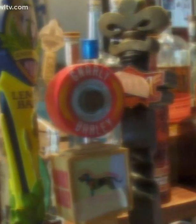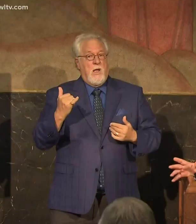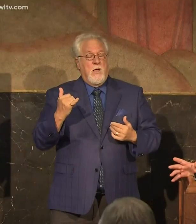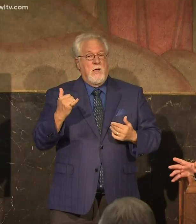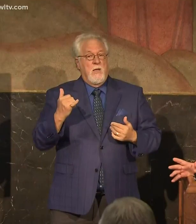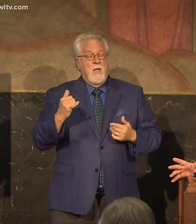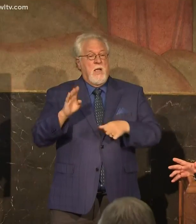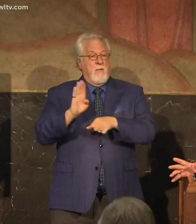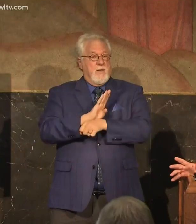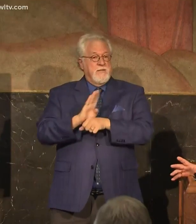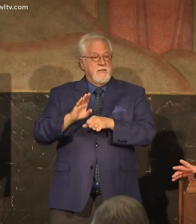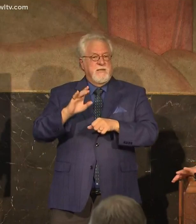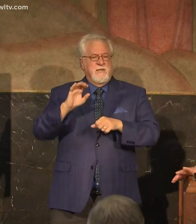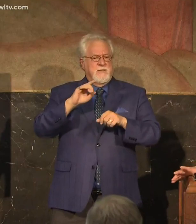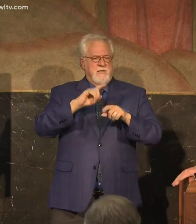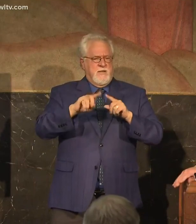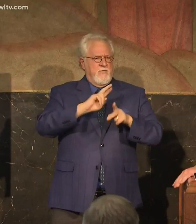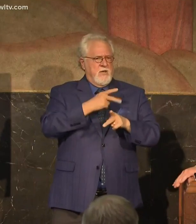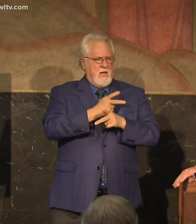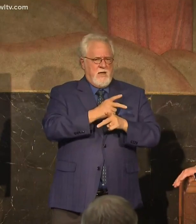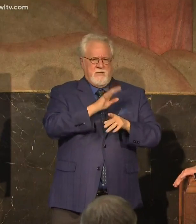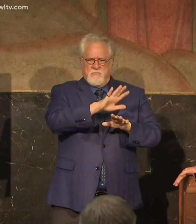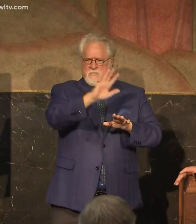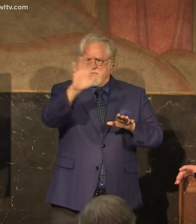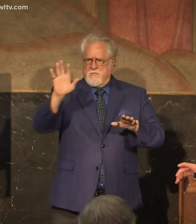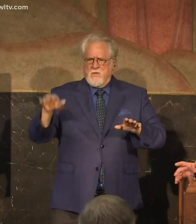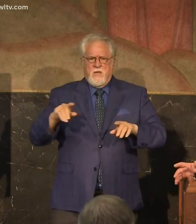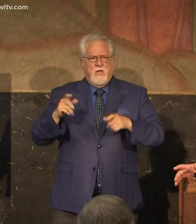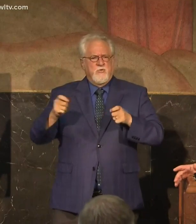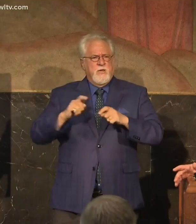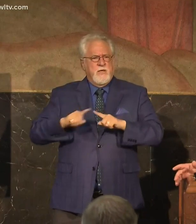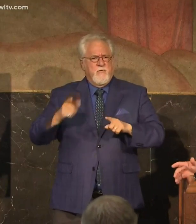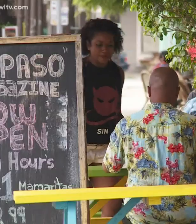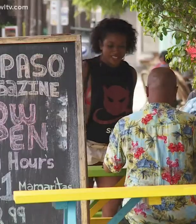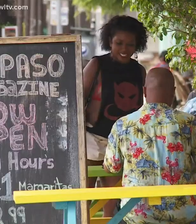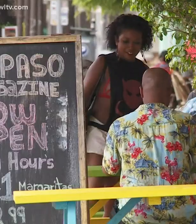SPLASH GUARD BARS HAVE STRICTER SPLASH GUARD BARS HAVE STRICTER GUIDELINES SPLASH GUARD BARS HAVE STRICTER GUIDELINES BUT SPLASH GUARD BARS HAVE STRICTER GUIDELINES BUT CAN'T SPLASH GUARD BARS HAVE STRICTER GUIDELINES BUT CAN'T OPEN SPLASH GUARD BARS HAVE STRICTER GUIDELINES BUT CAN'T OPEN AT SPLASH GUARD BARS HAVE STRICTER GUIDELINES BUT CAN'T OPEN AT 25 GUIDELINES BUT CAN'T OPEN AT 25 GUIDELINES BUT CAN'T OPEN AT 25 PERCENT GUIDELINES BUT CAN'T OPEN AT 25 PERCENT CAPACITY. PERCENT CAPACITY. PERCENT CAPACITY. >> PERCENT CAPACITY. >> BUSINESSES PERCENT CAPACITY. >> BUSINESSES OF PERCENT CAPACITY. >> BUSINESSES OF DIFFERENT